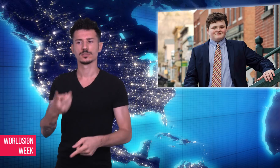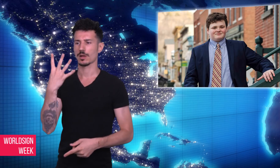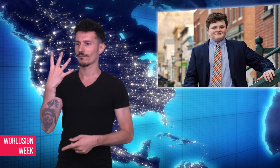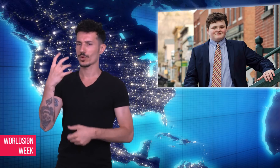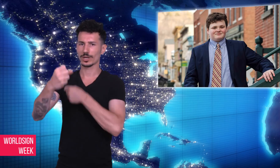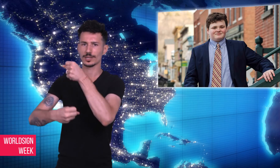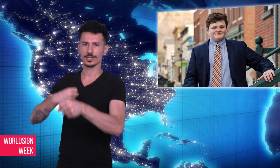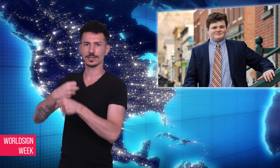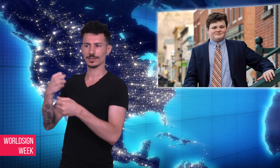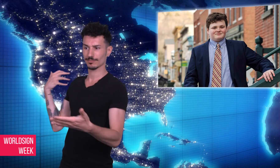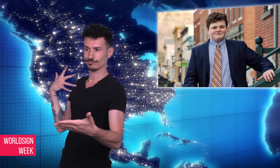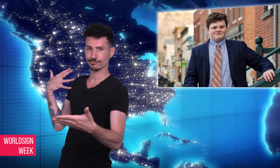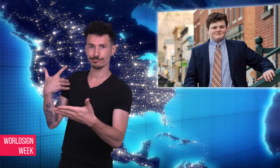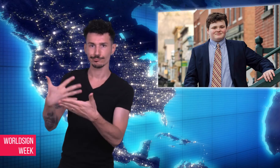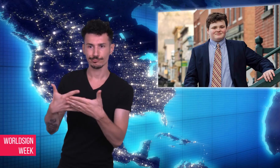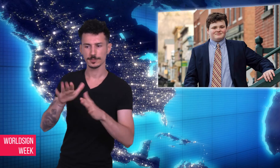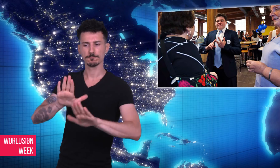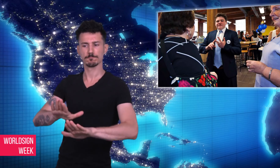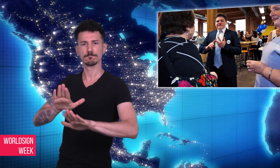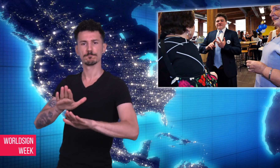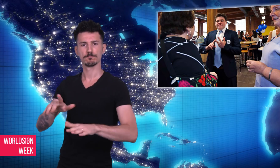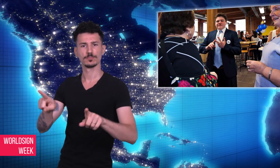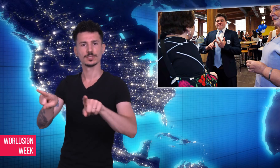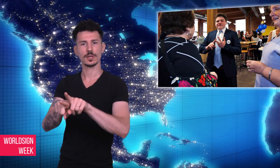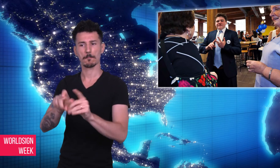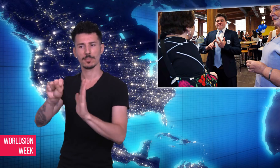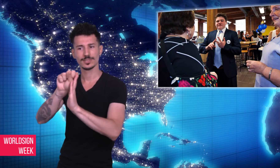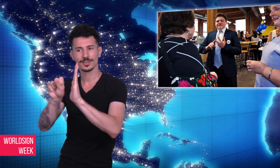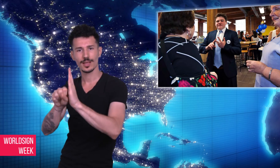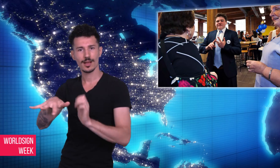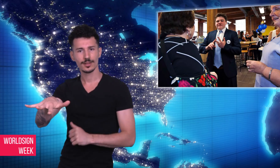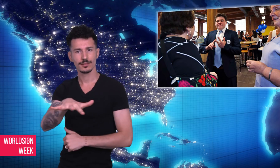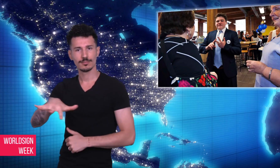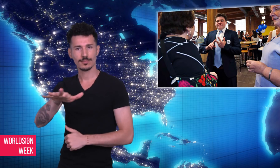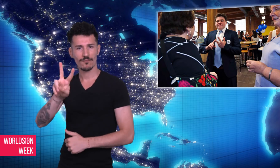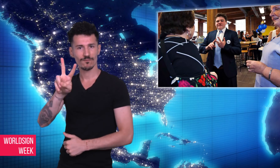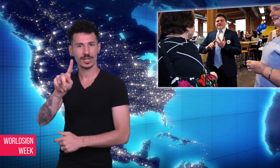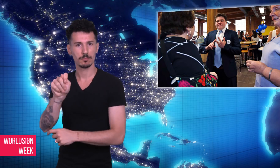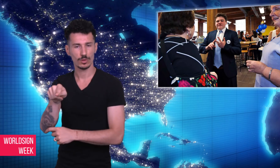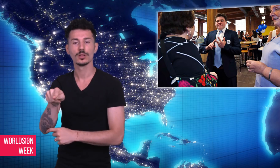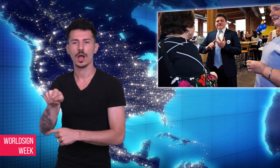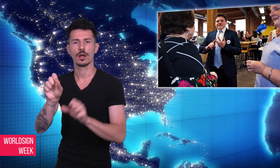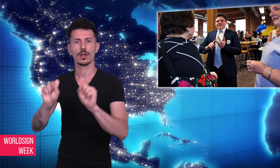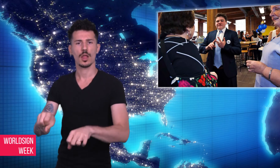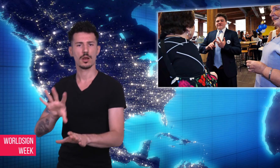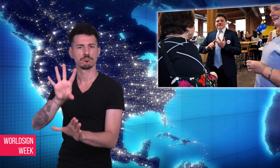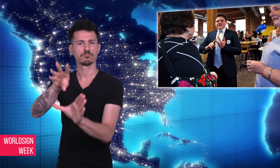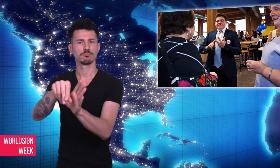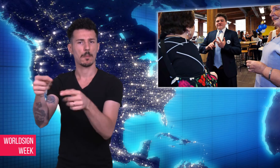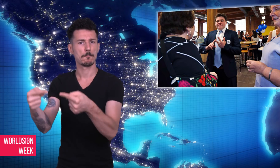election. Sonneborn collected the needed signatures to quality, and has